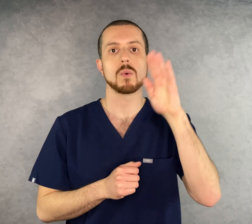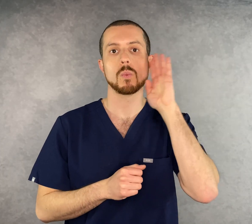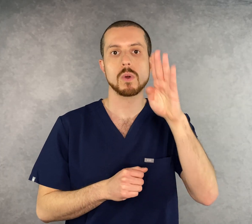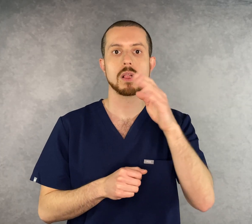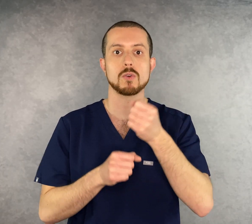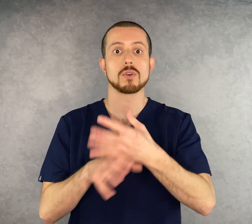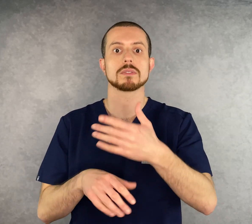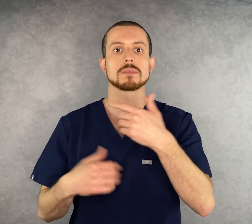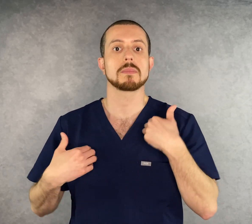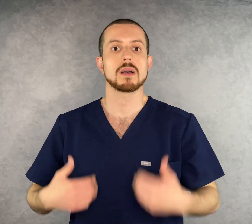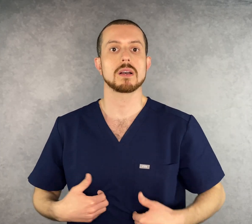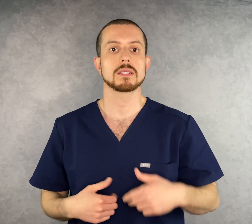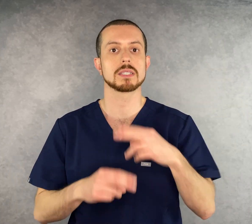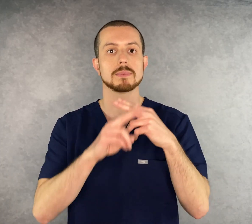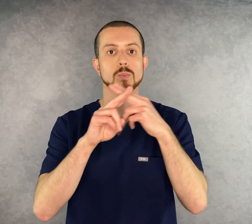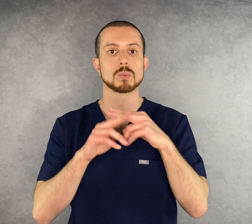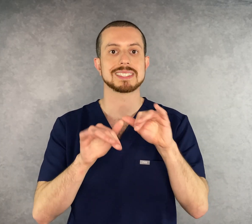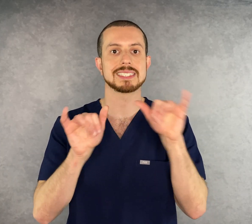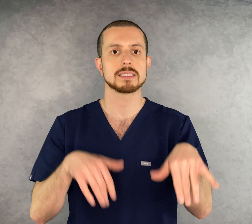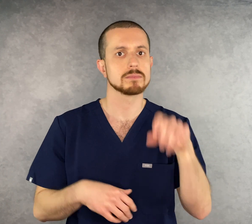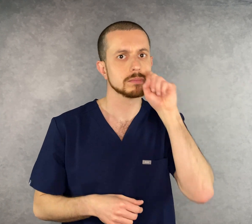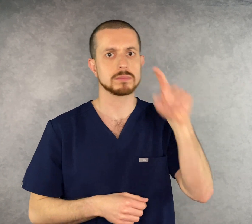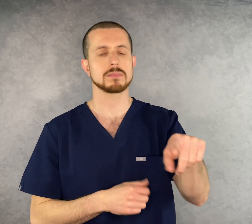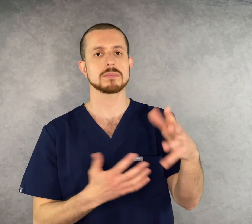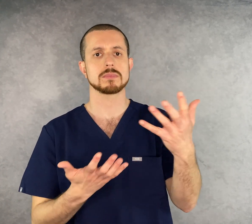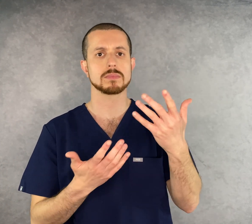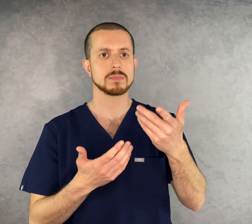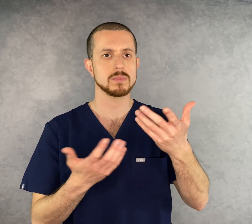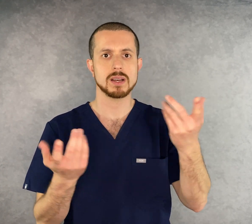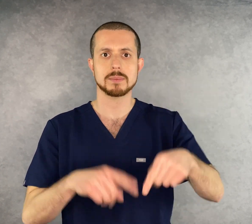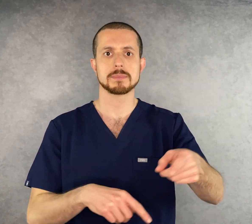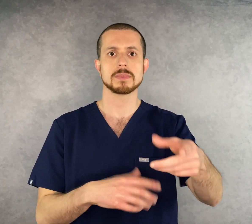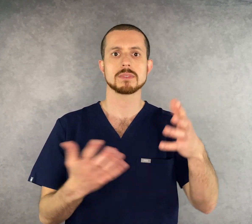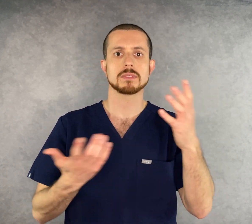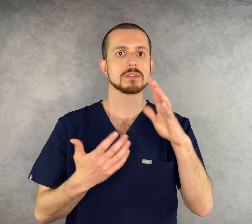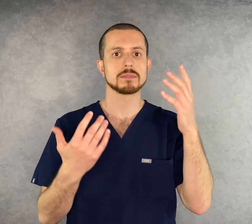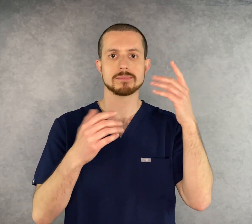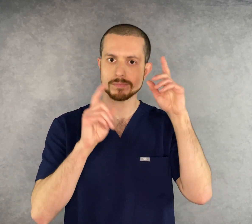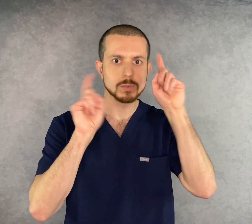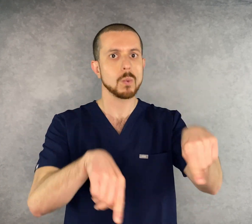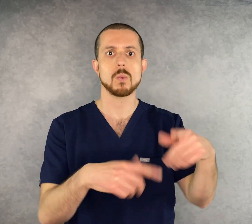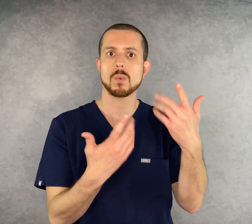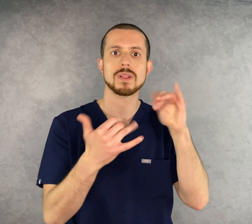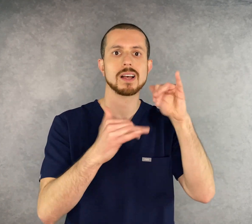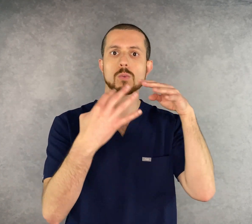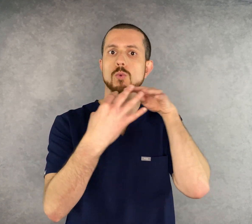That will cause the body's immune system to recognize that something is happening and it will instruct immune cells to go there